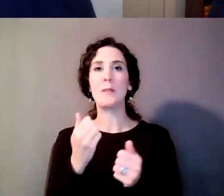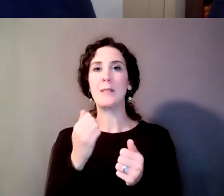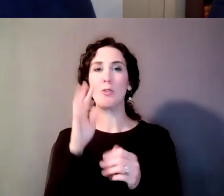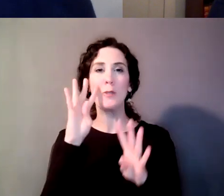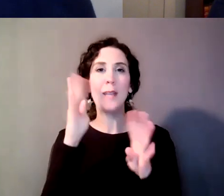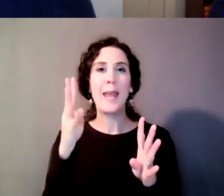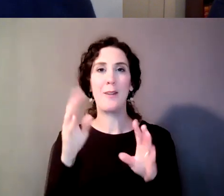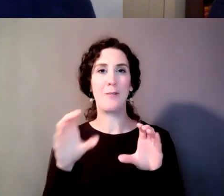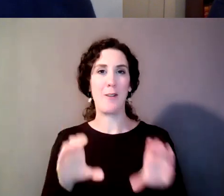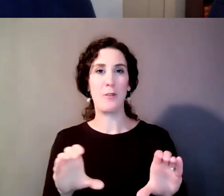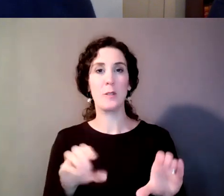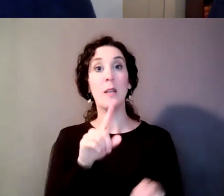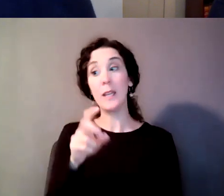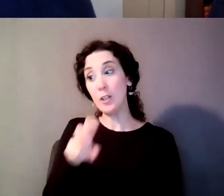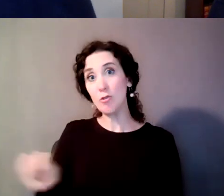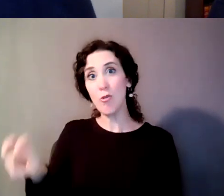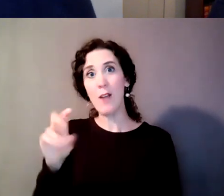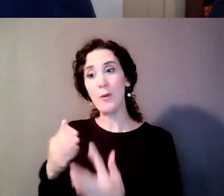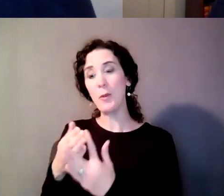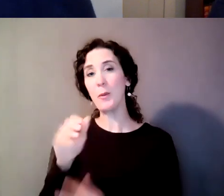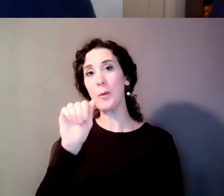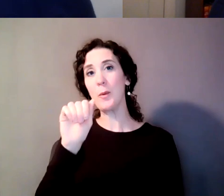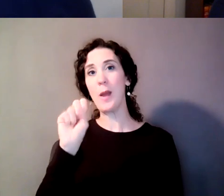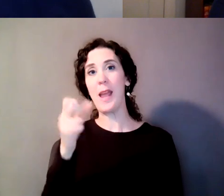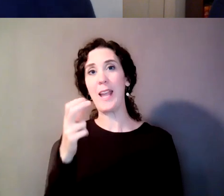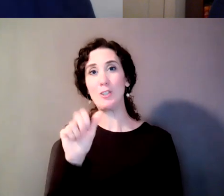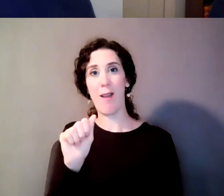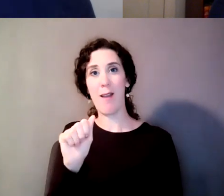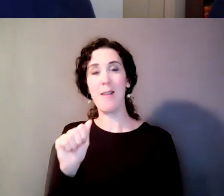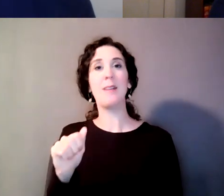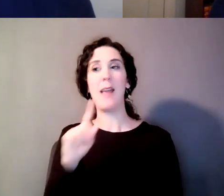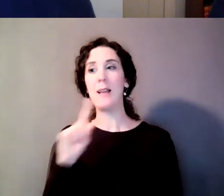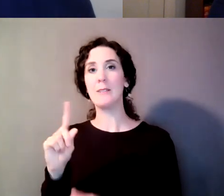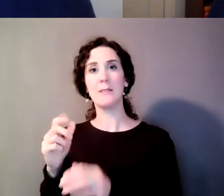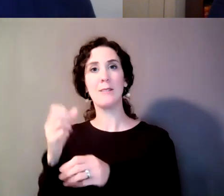in age as a coffee educator and brand ambassador in his final years there.